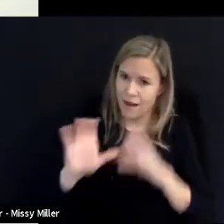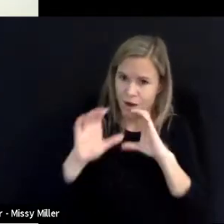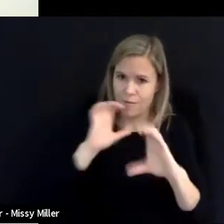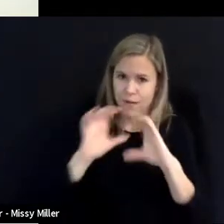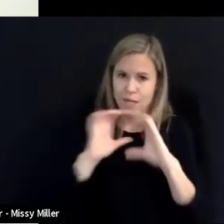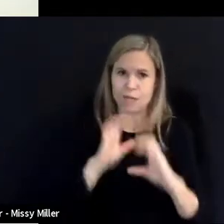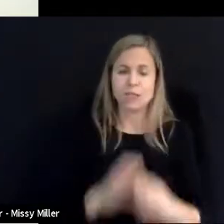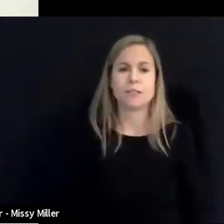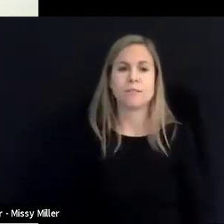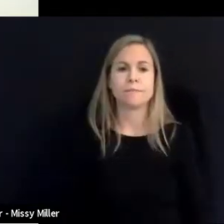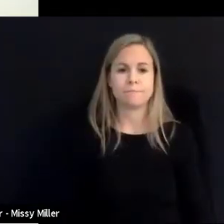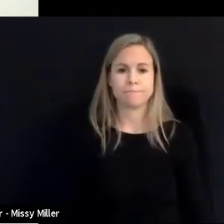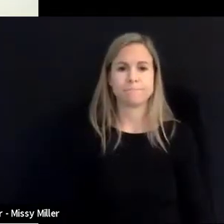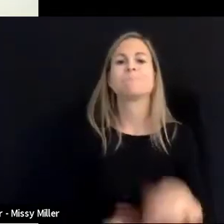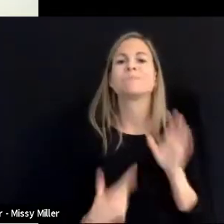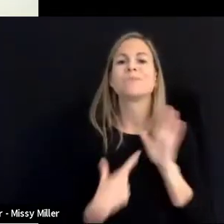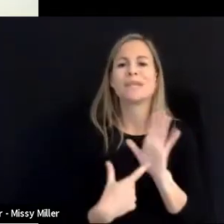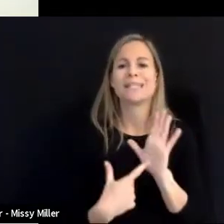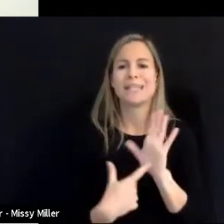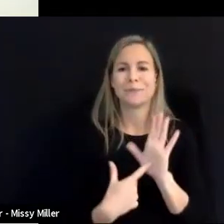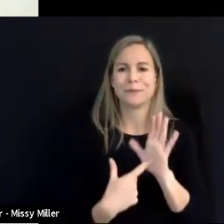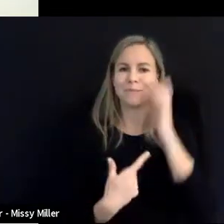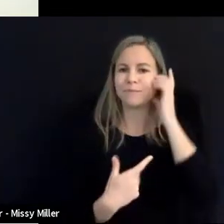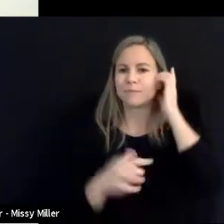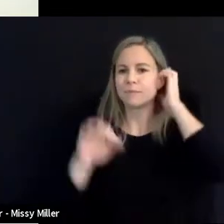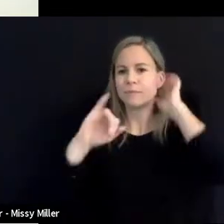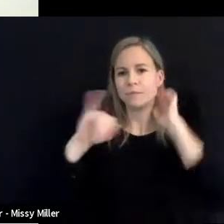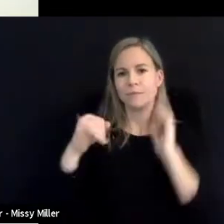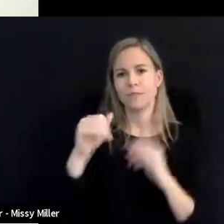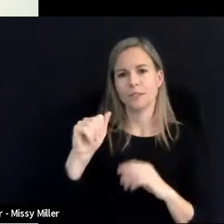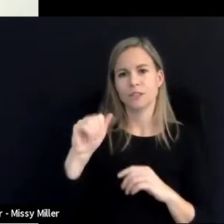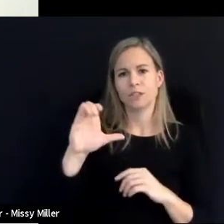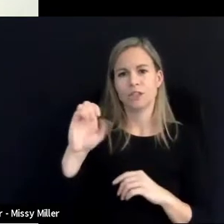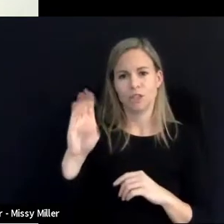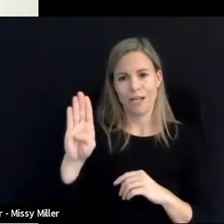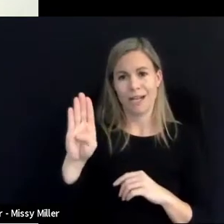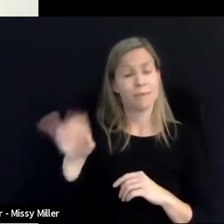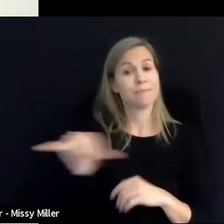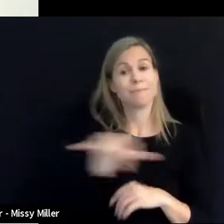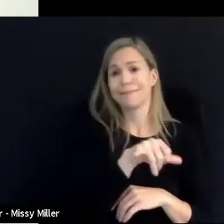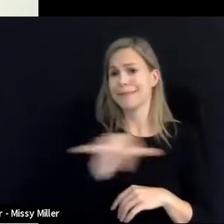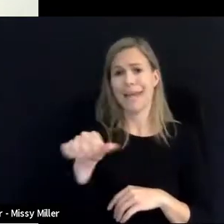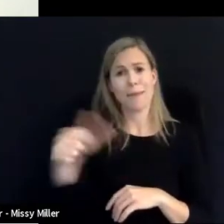So as an example, Jacob, like a lot of kids and probably all of our kids,